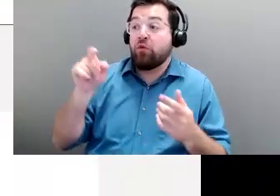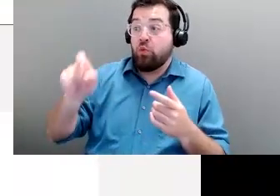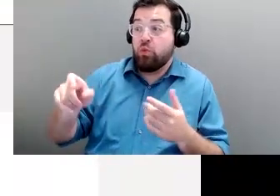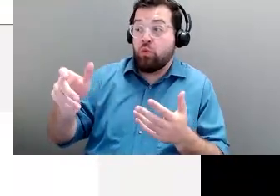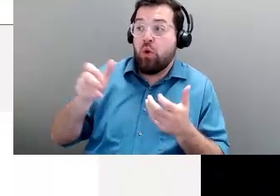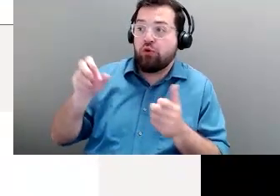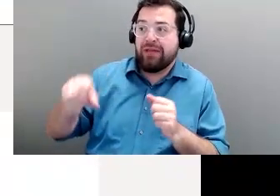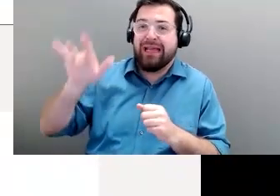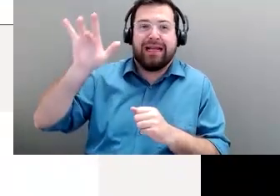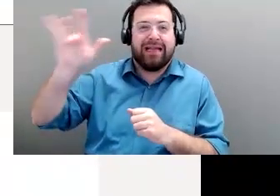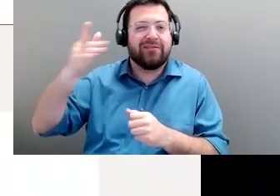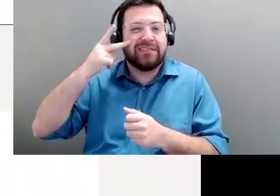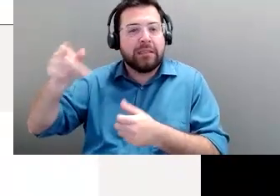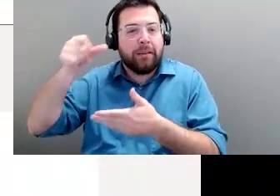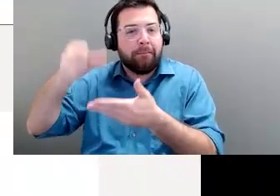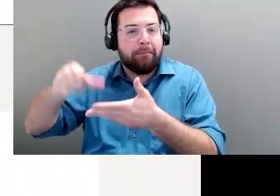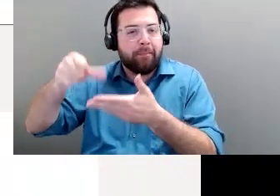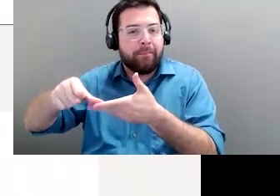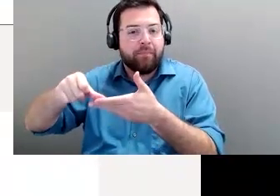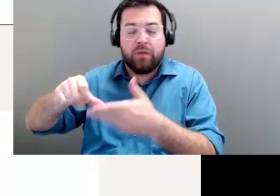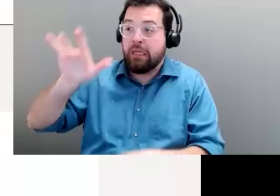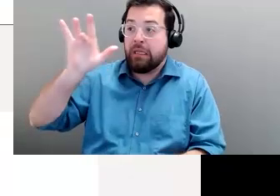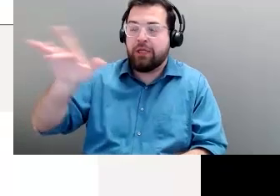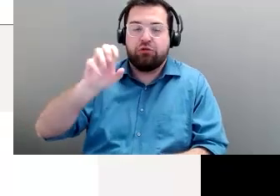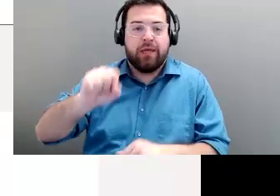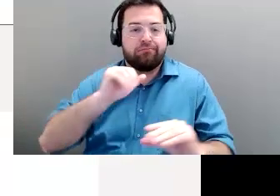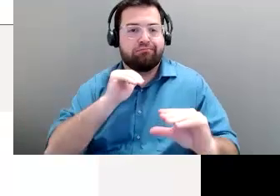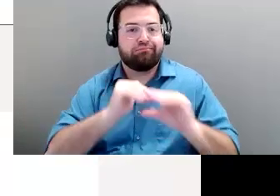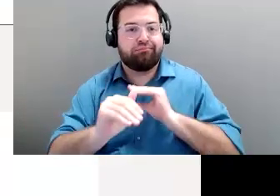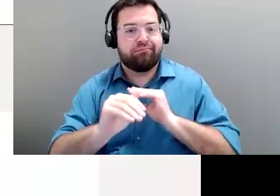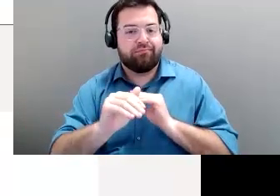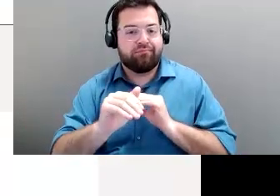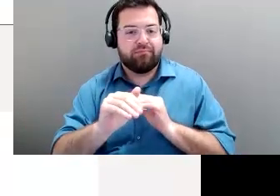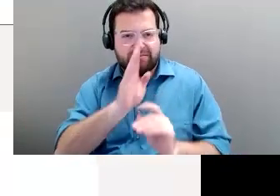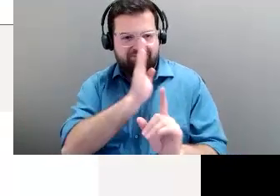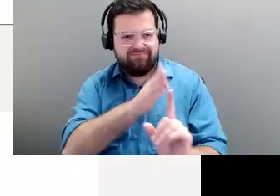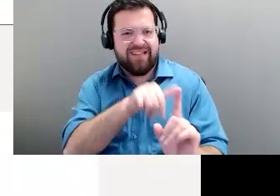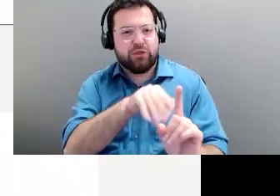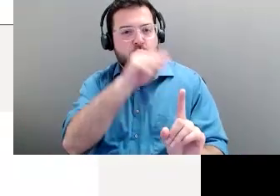or the mail icon here to send that individual student a message. Additionally, when you click